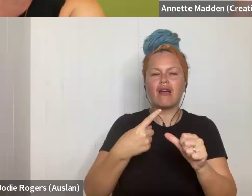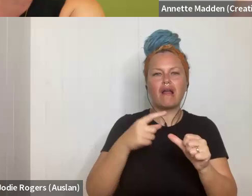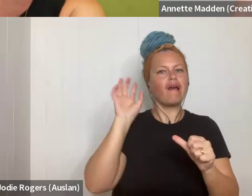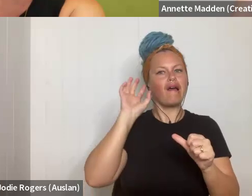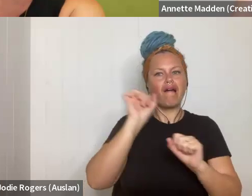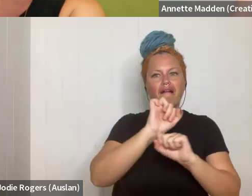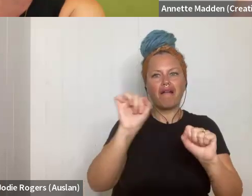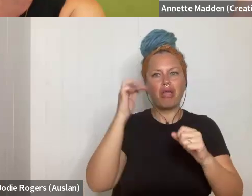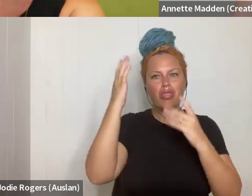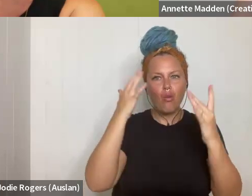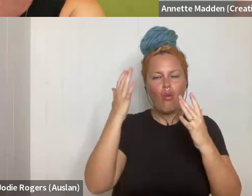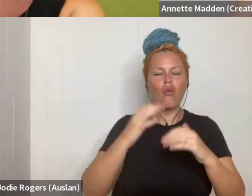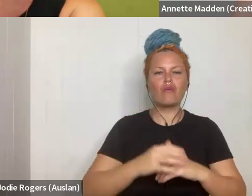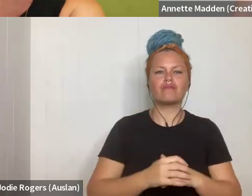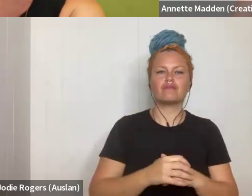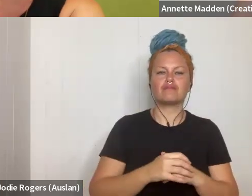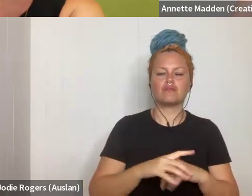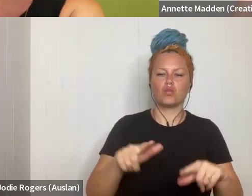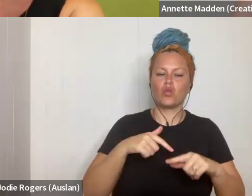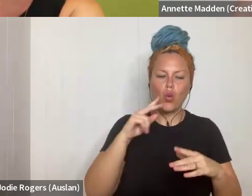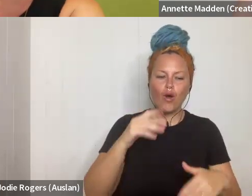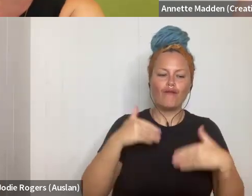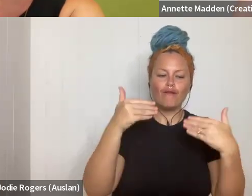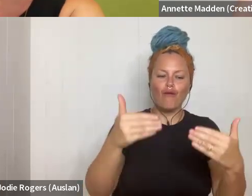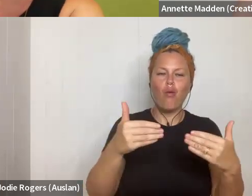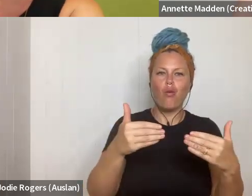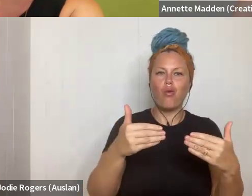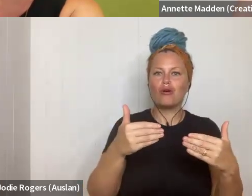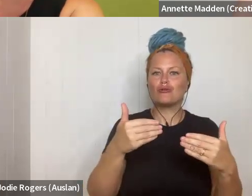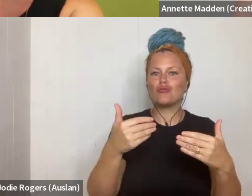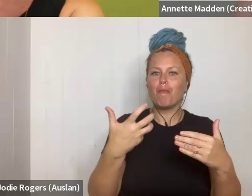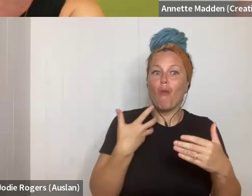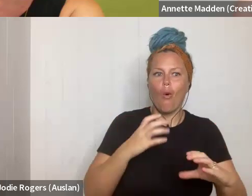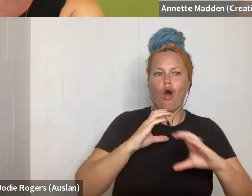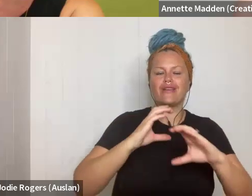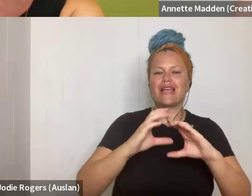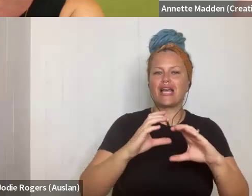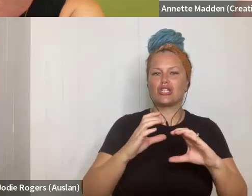for joining today. It's been really great to answer some of your questions and hear some